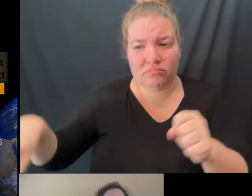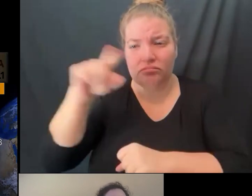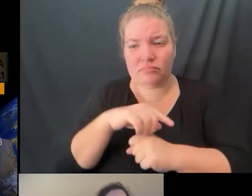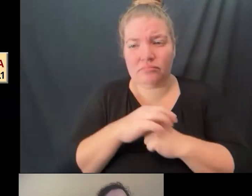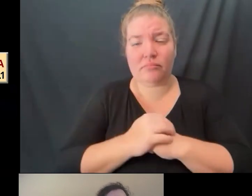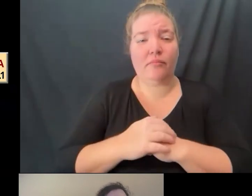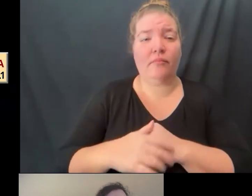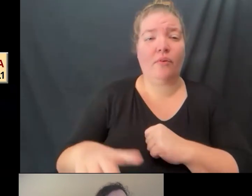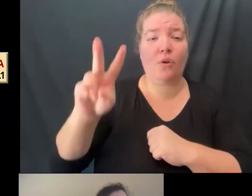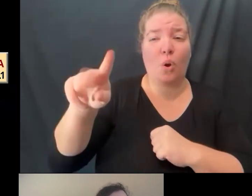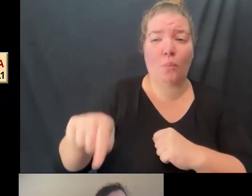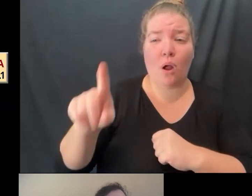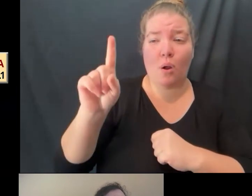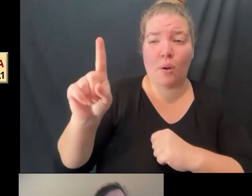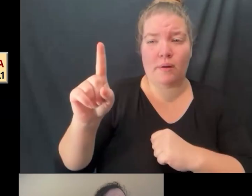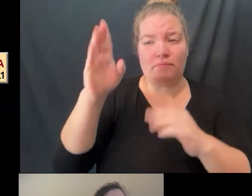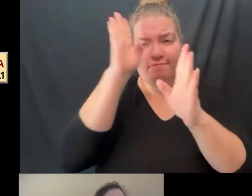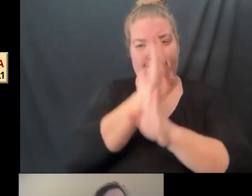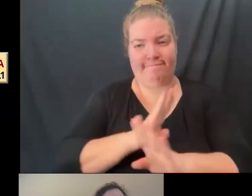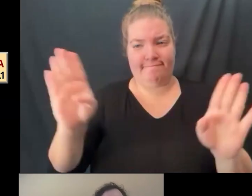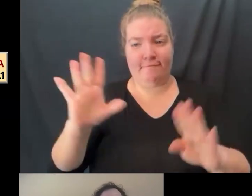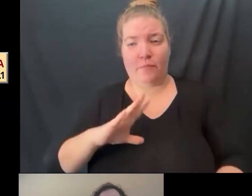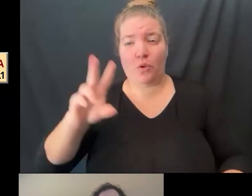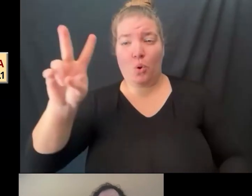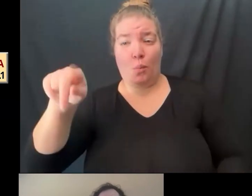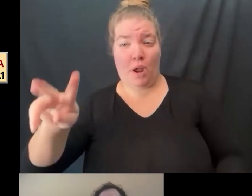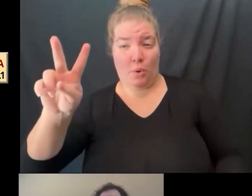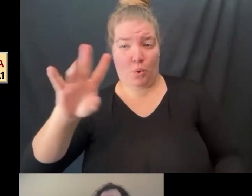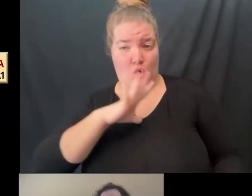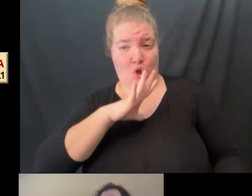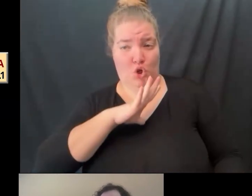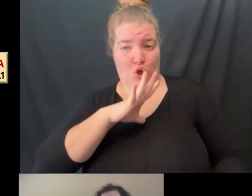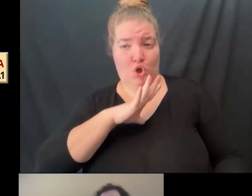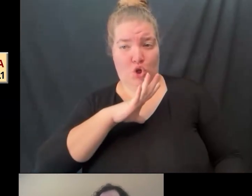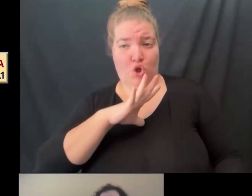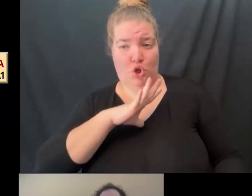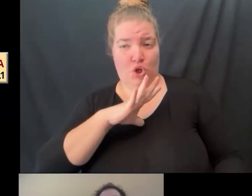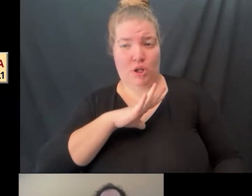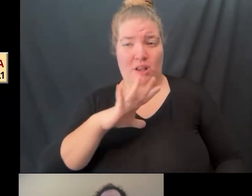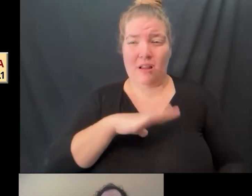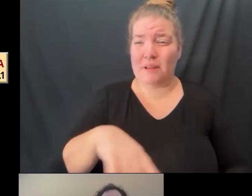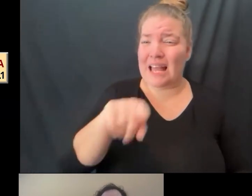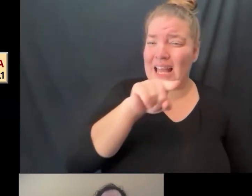And WCAG 2.1, that's the current most popular version. There is a 2.2, but the most popular version